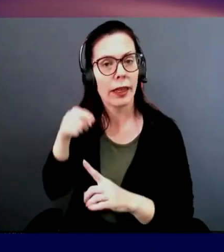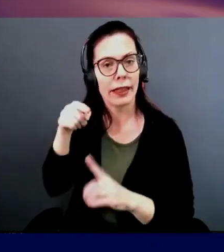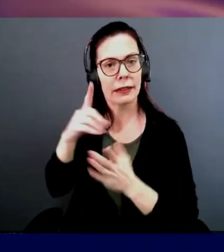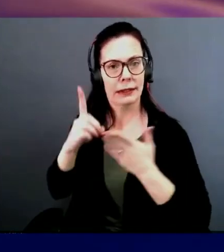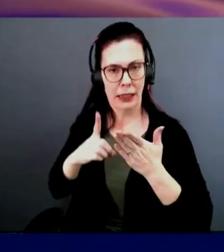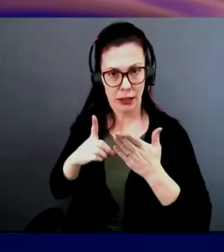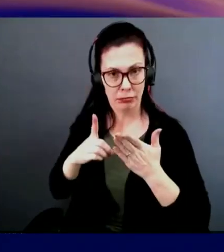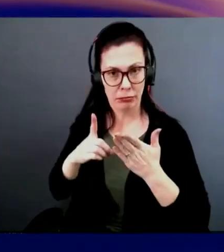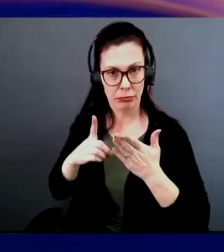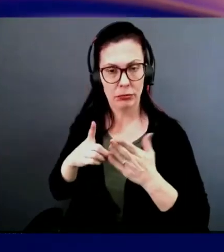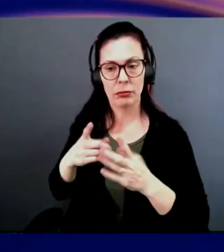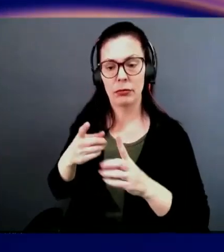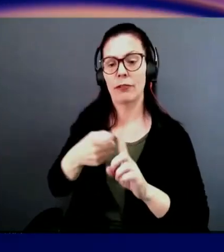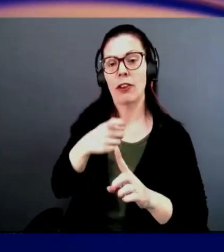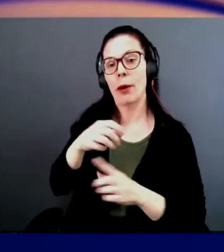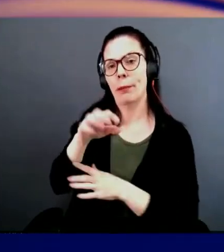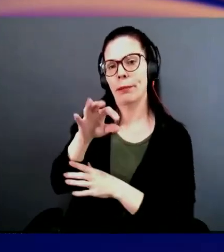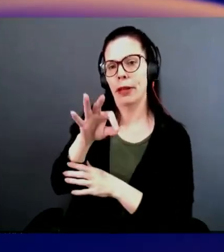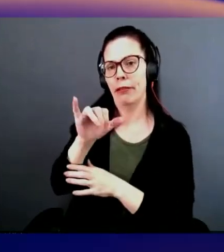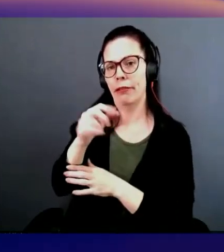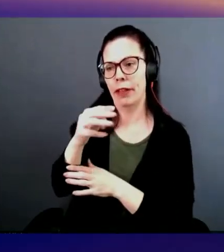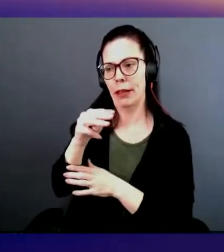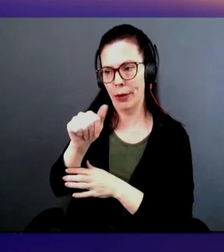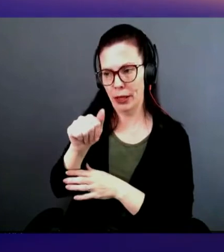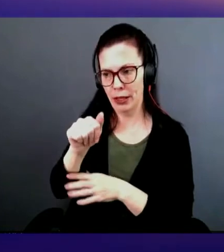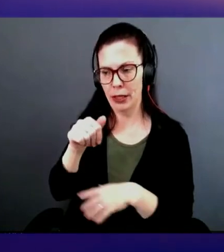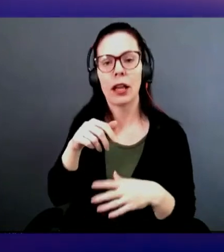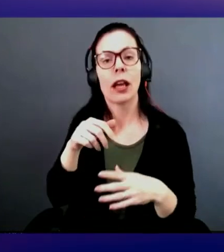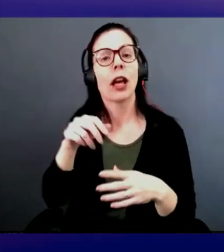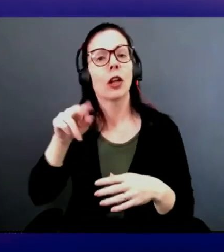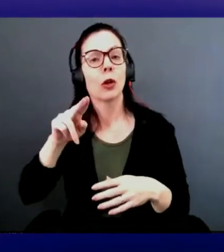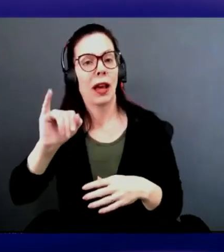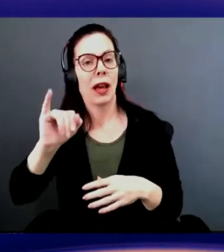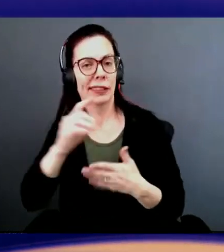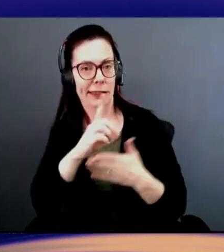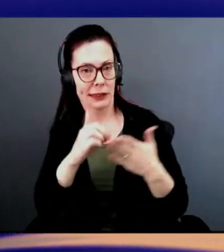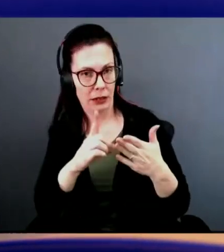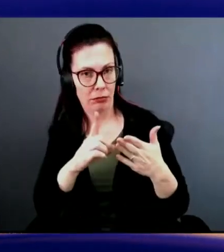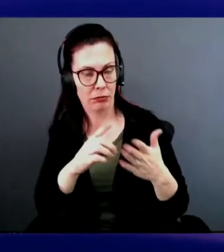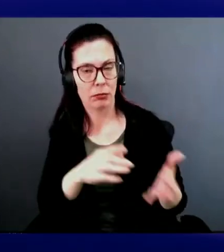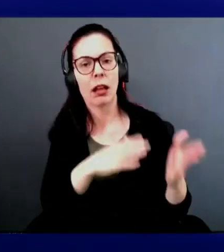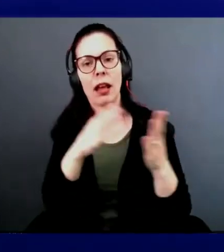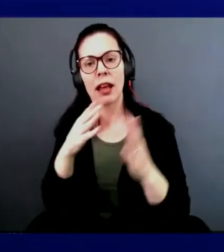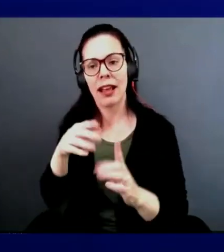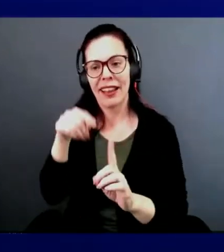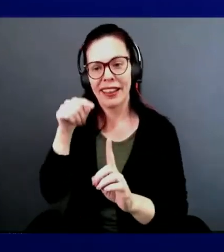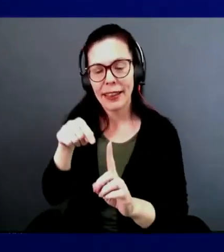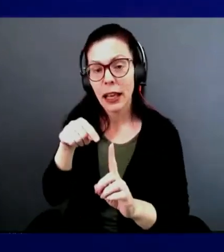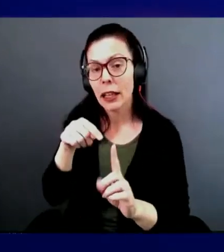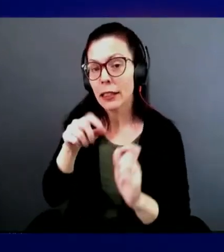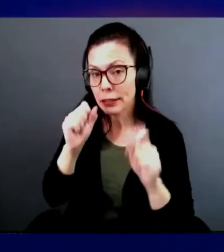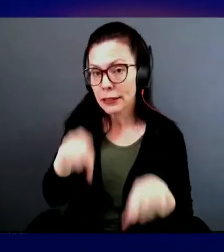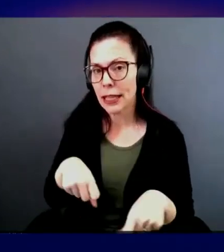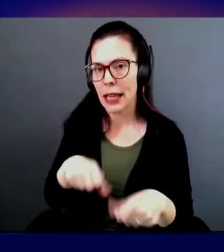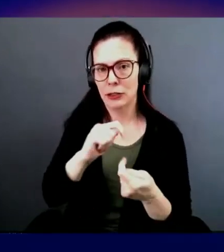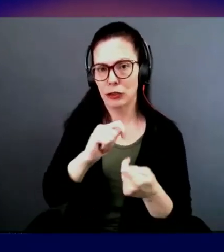from Figma and you take your UI design and then it actually is able to translate that into code